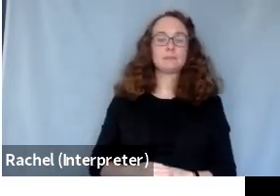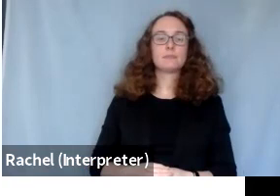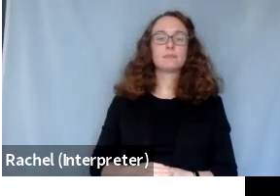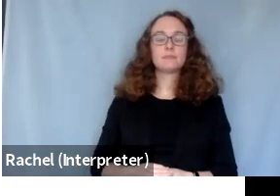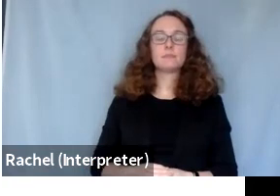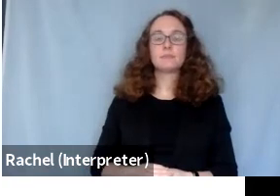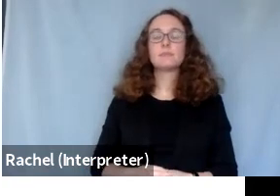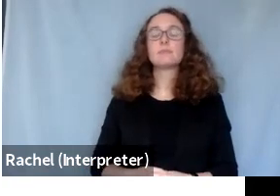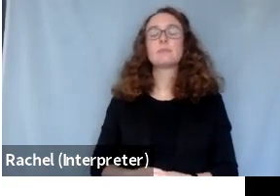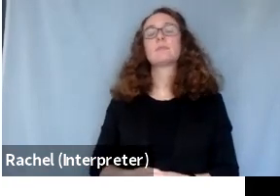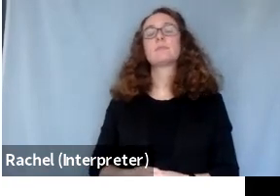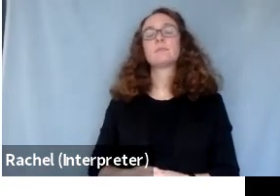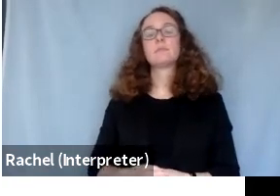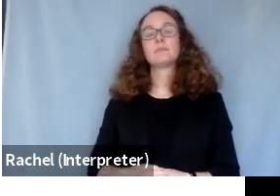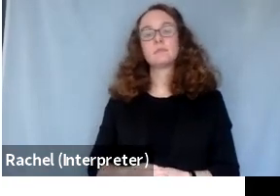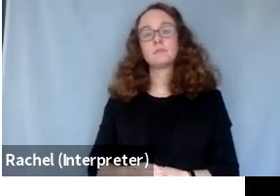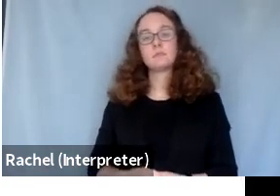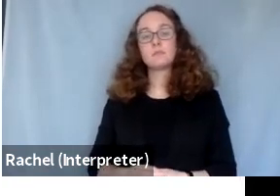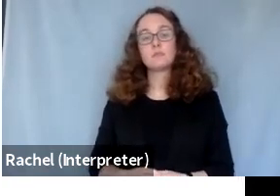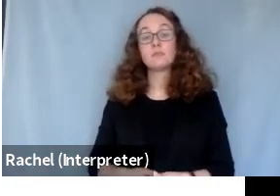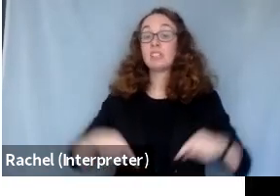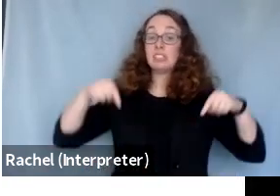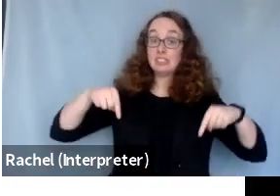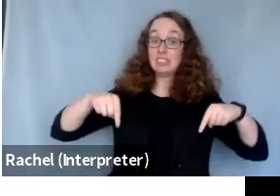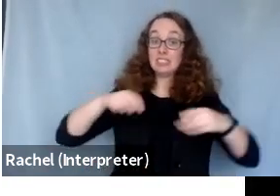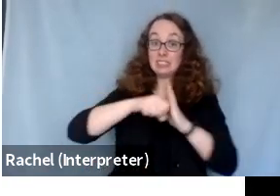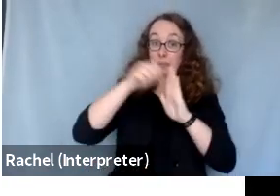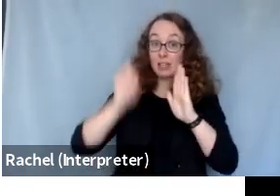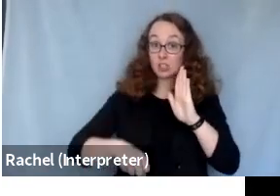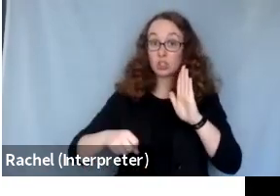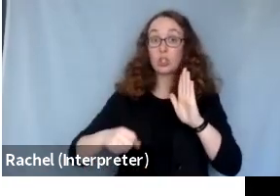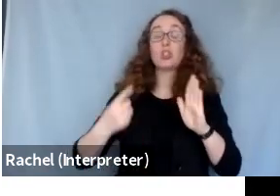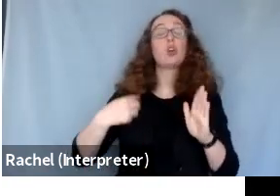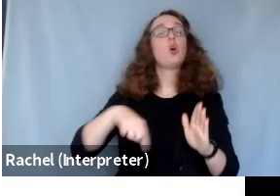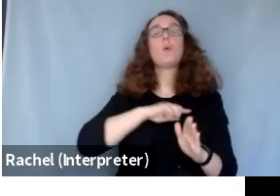with most of the aid groups on campus. So if you're an EOPS student, a Veteran's